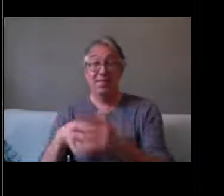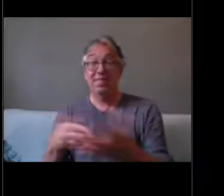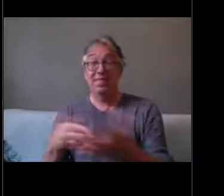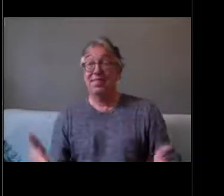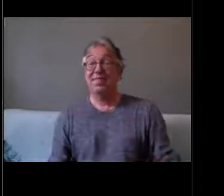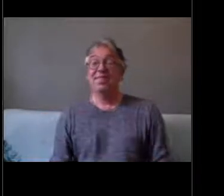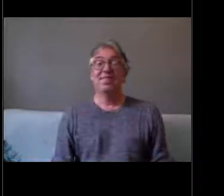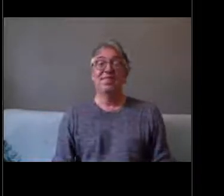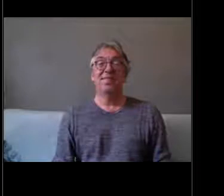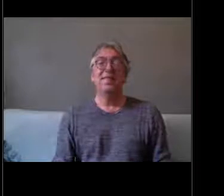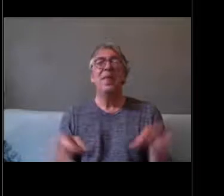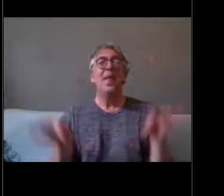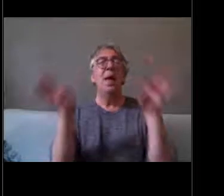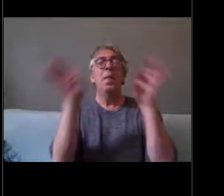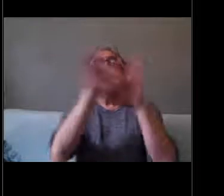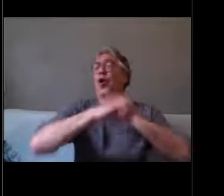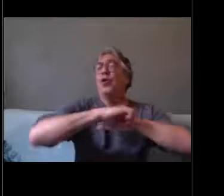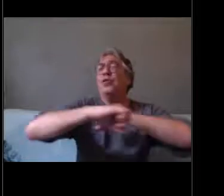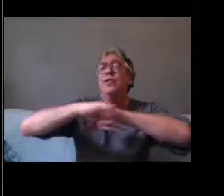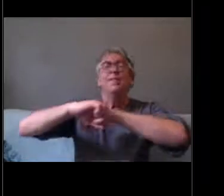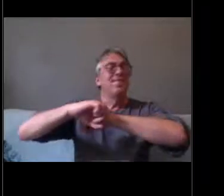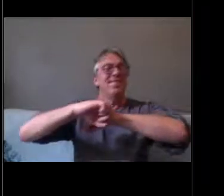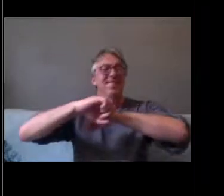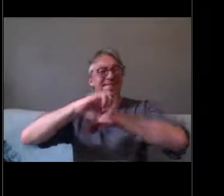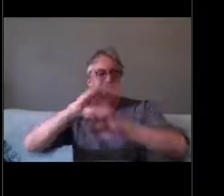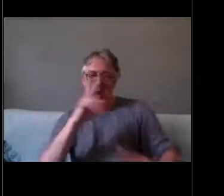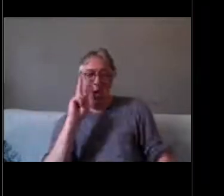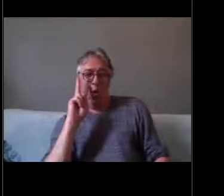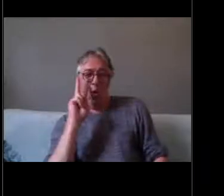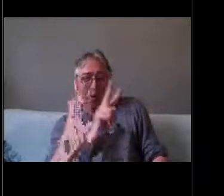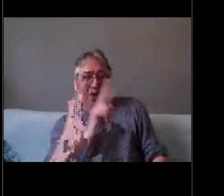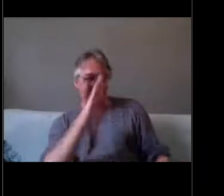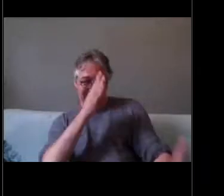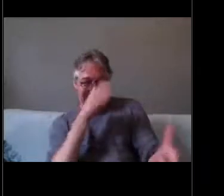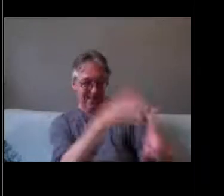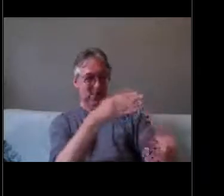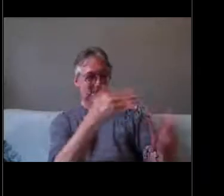and reaching out to persons with disabilities to encourage them to apply.